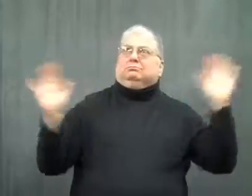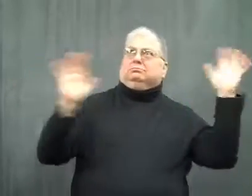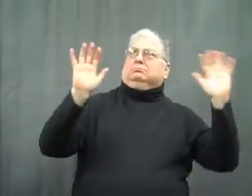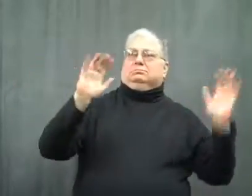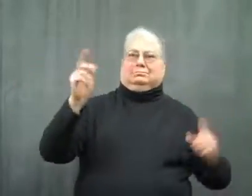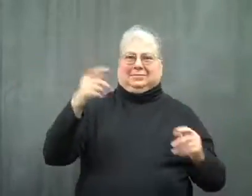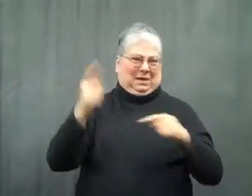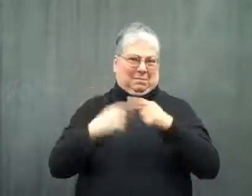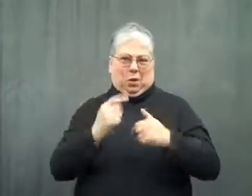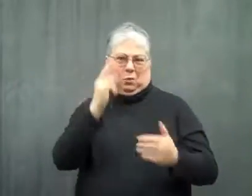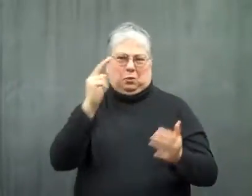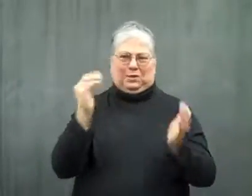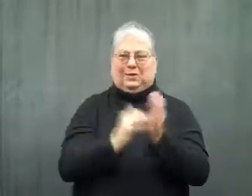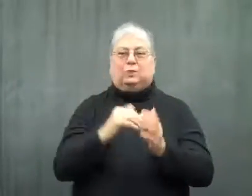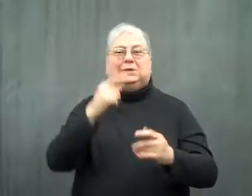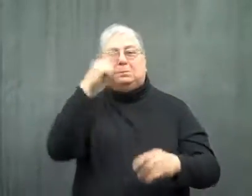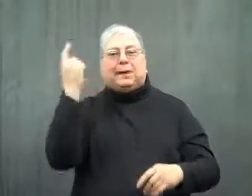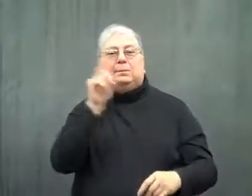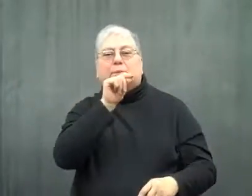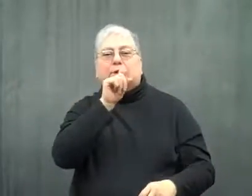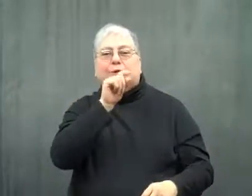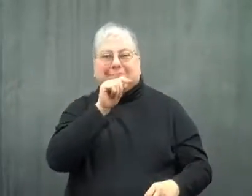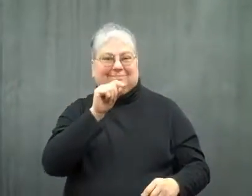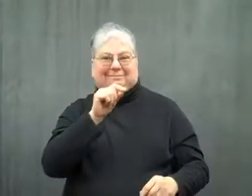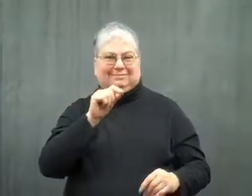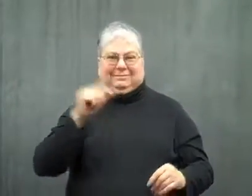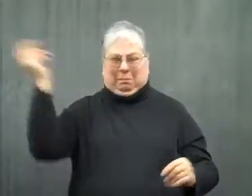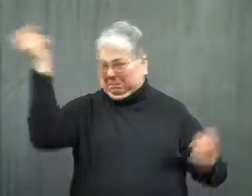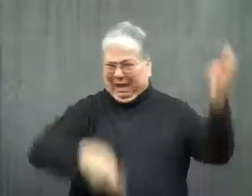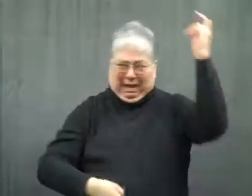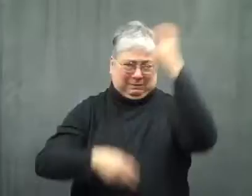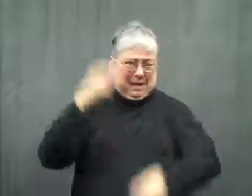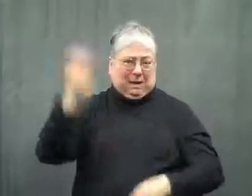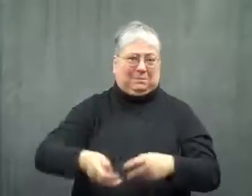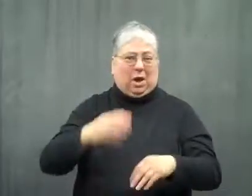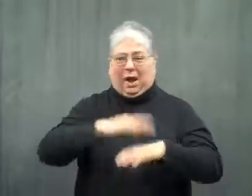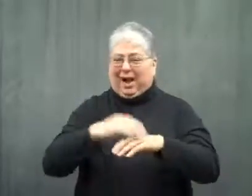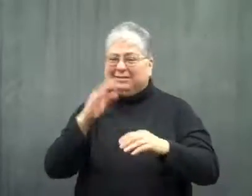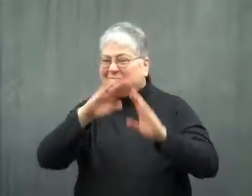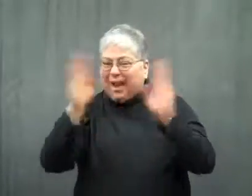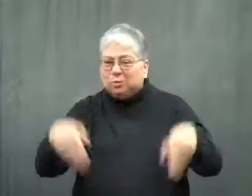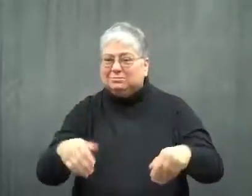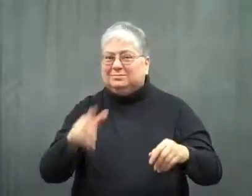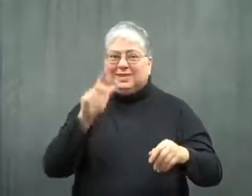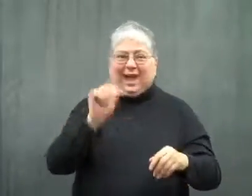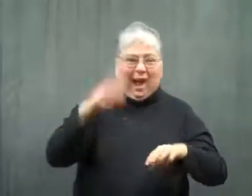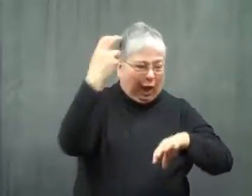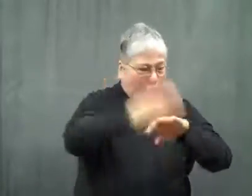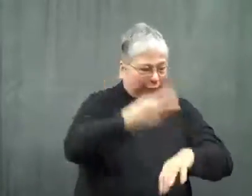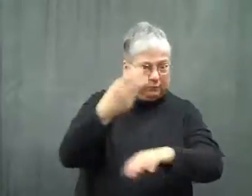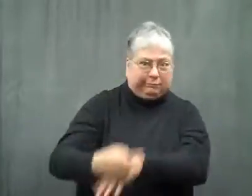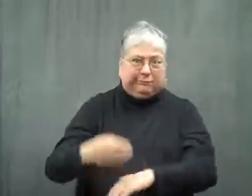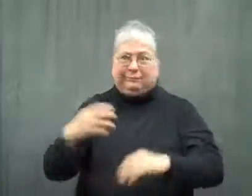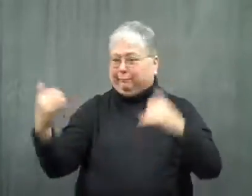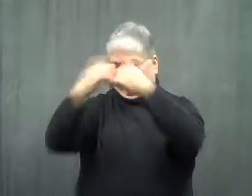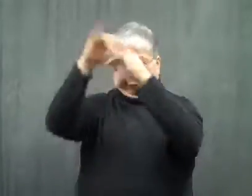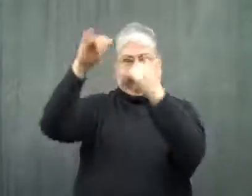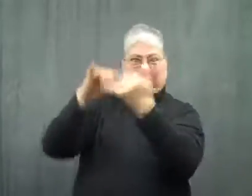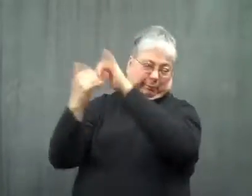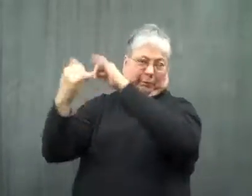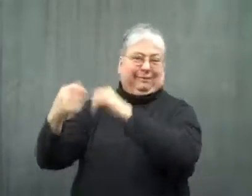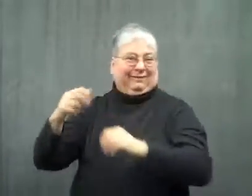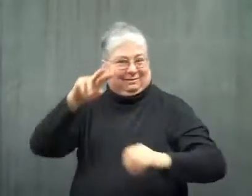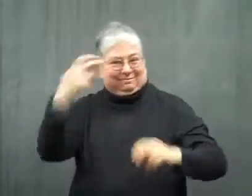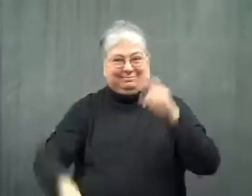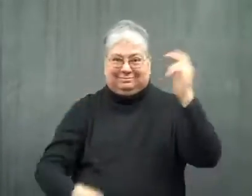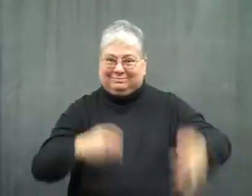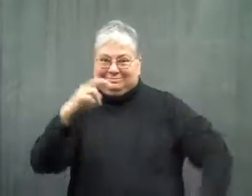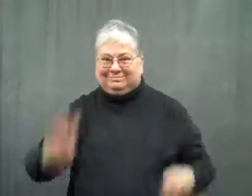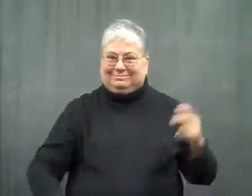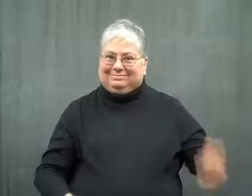Suddenly, 3000 blackbirds fell out of the sky, hitting homes, cars and each other.